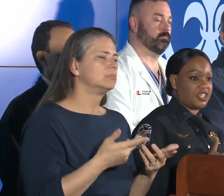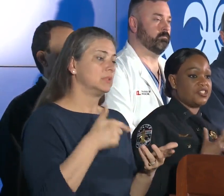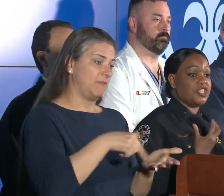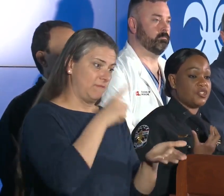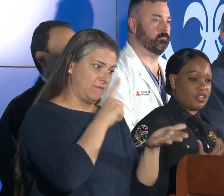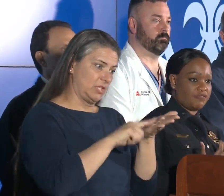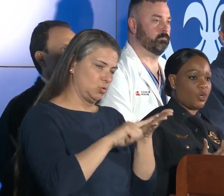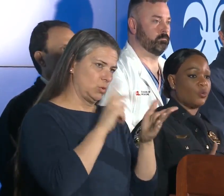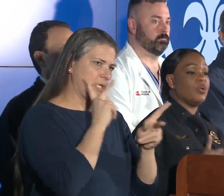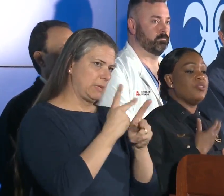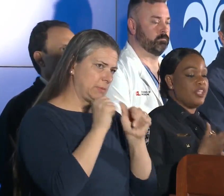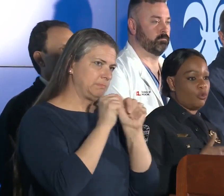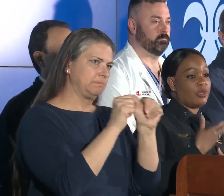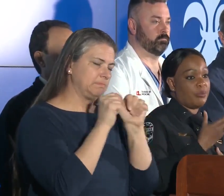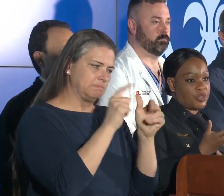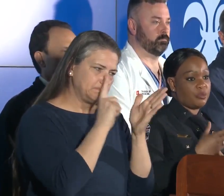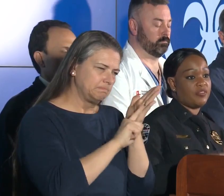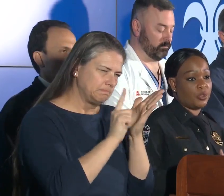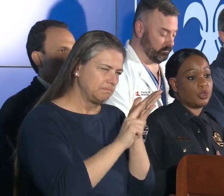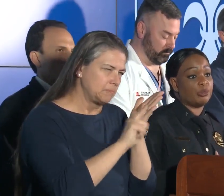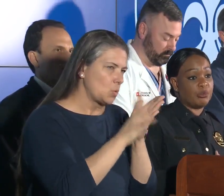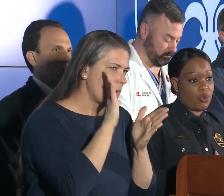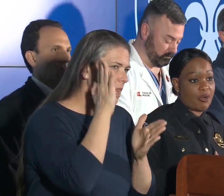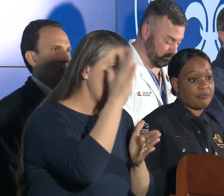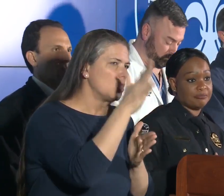WE WANT TO FOCUS IN RIGHT NOW WHAT HAPPENED.